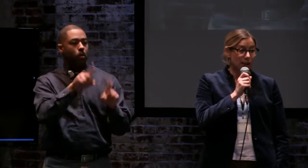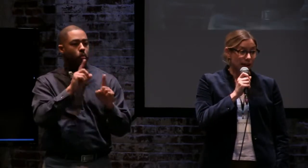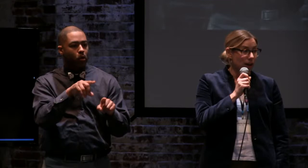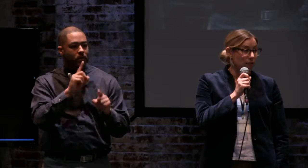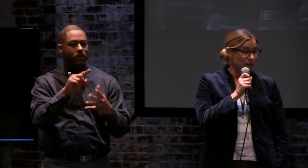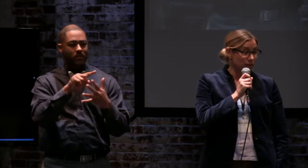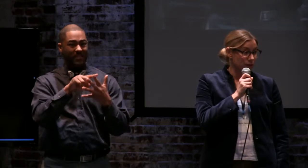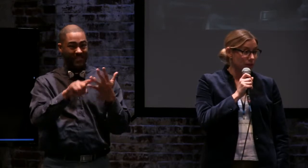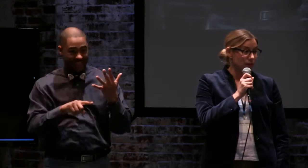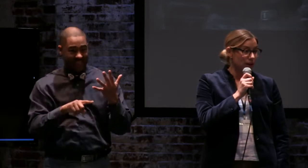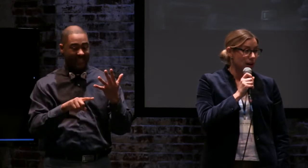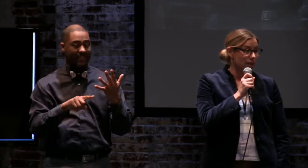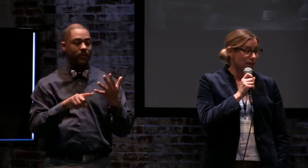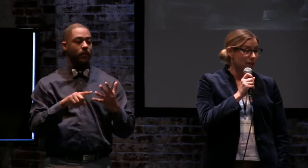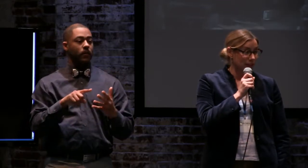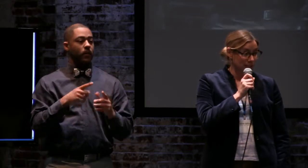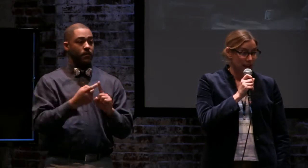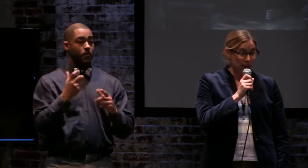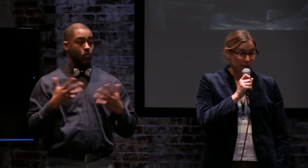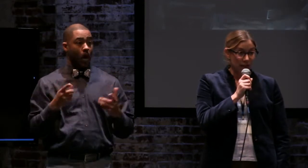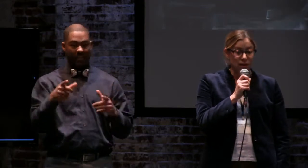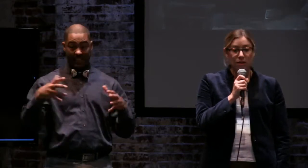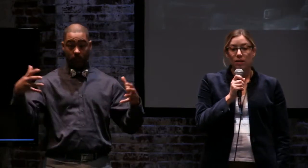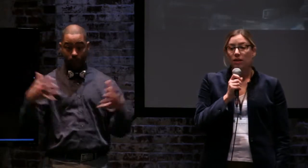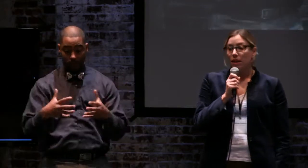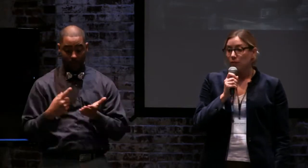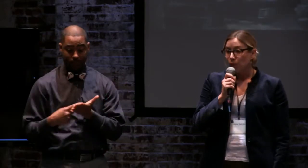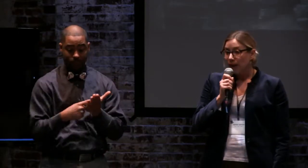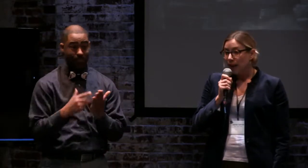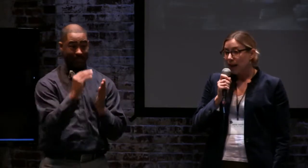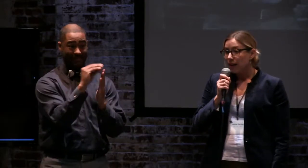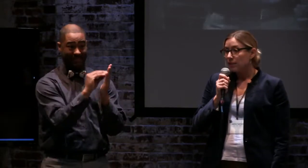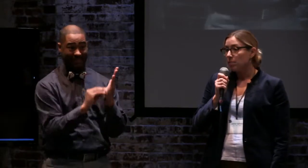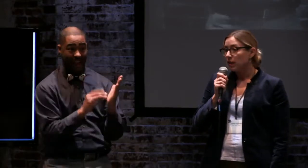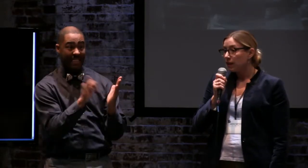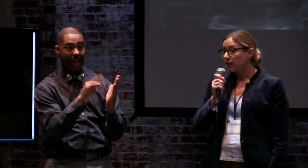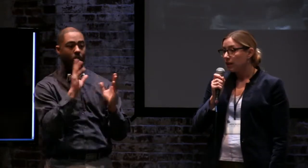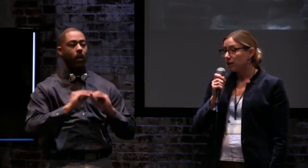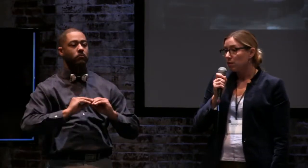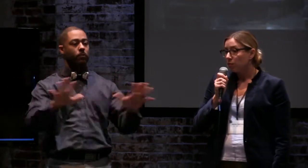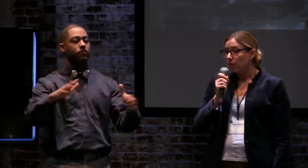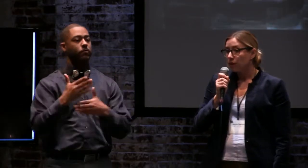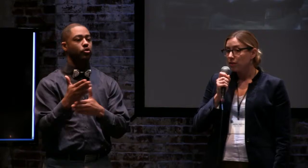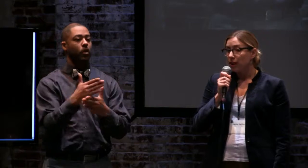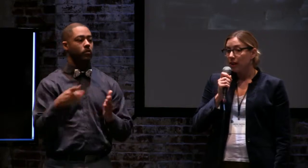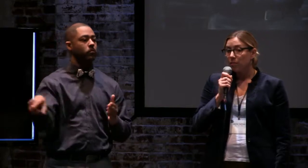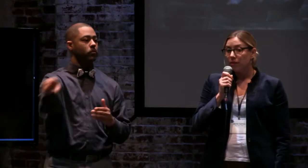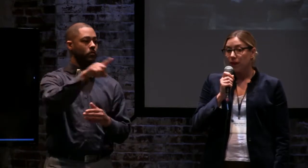that come as a result of this gathering, as well as being a support to amplify